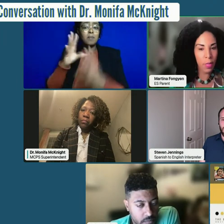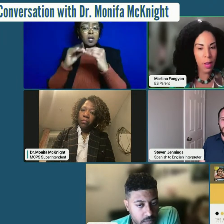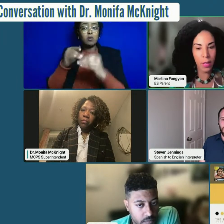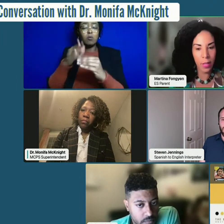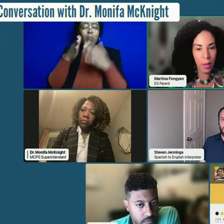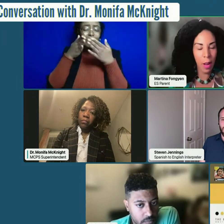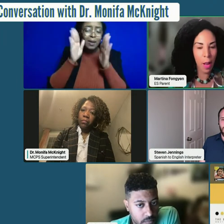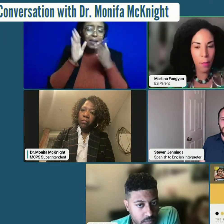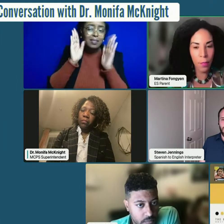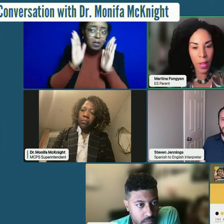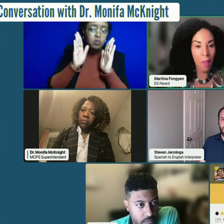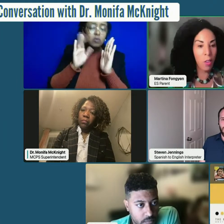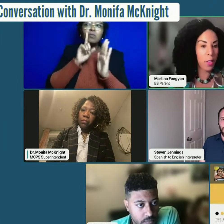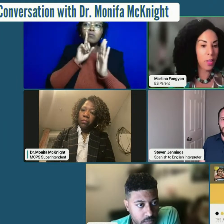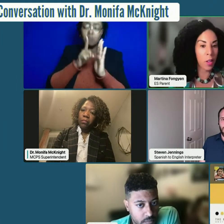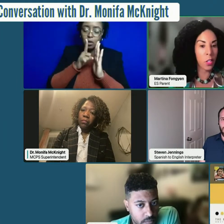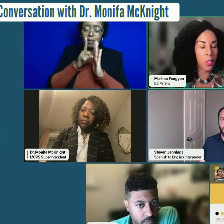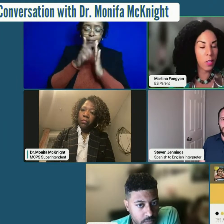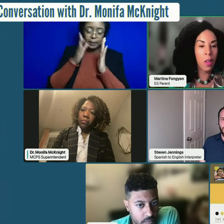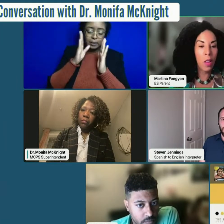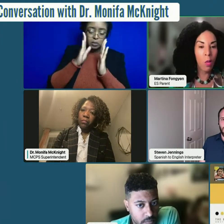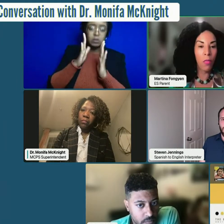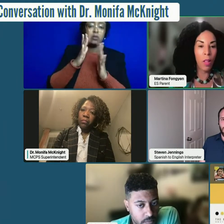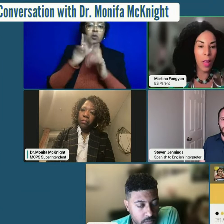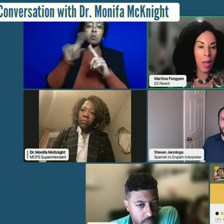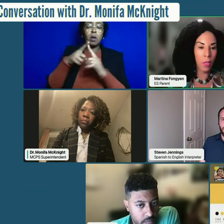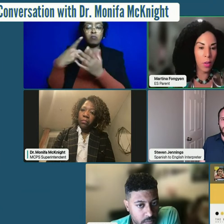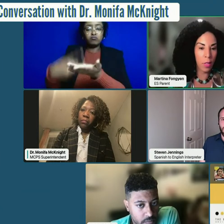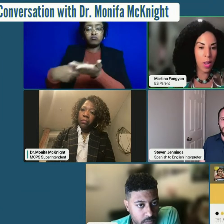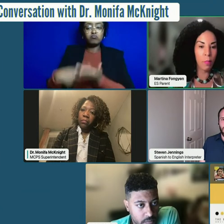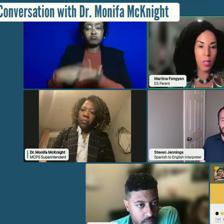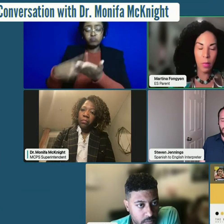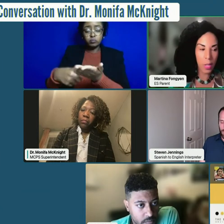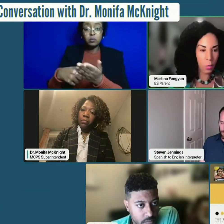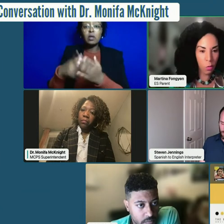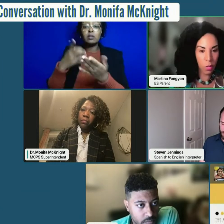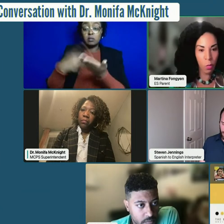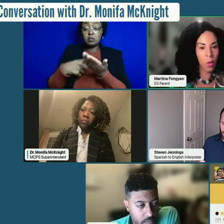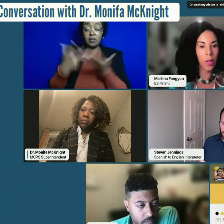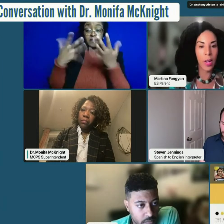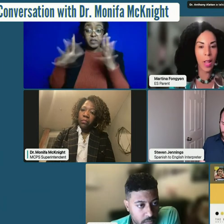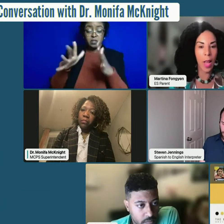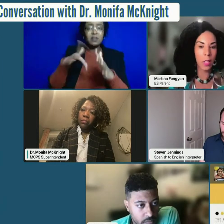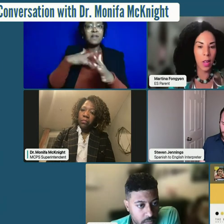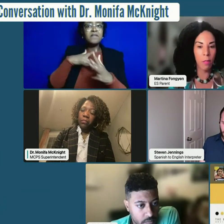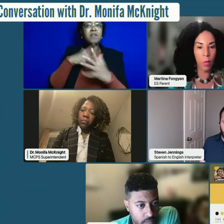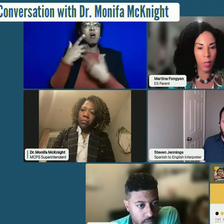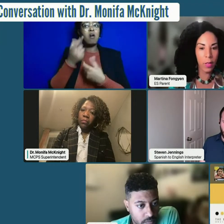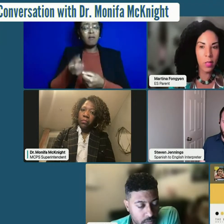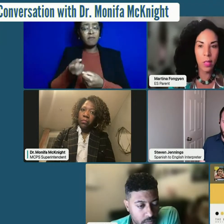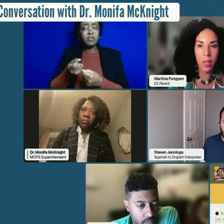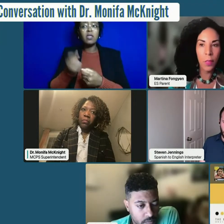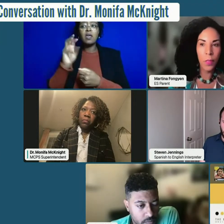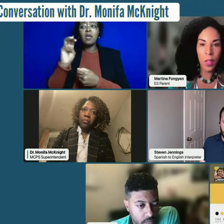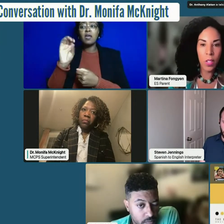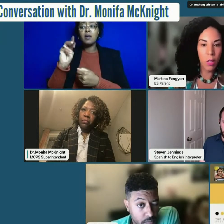17th board meeting and you listened so intently and so empathetically and aft the